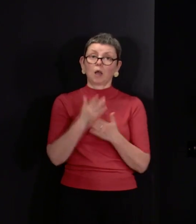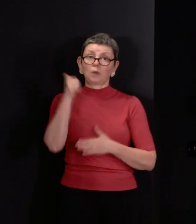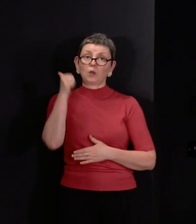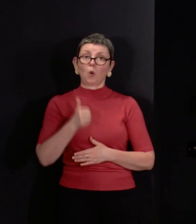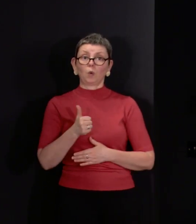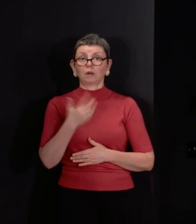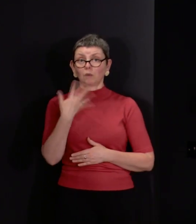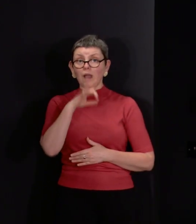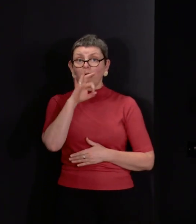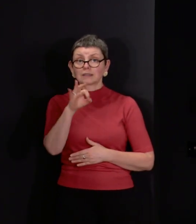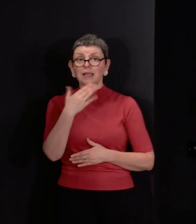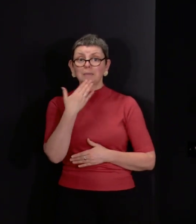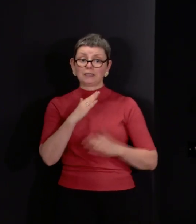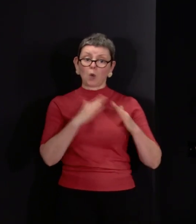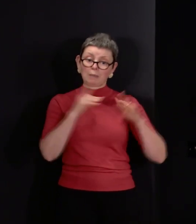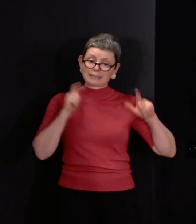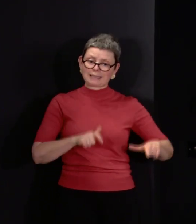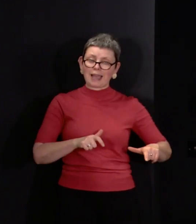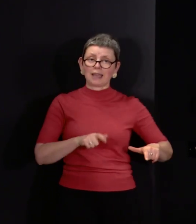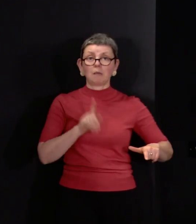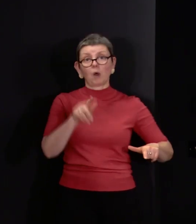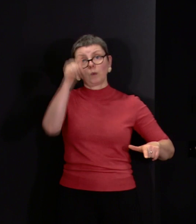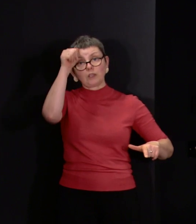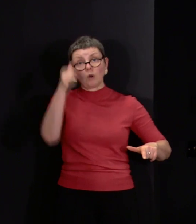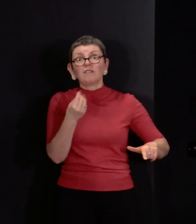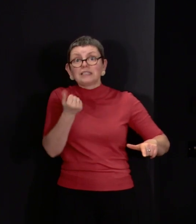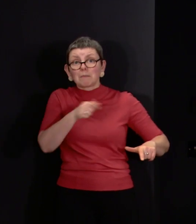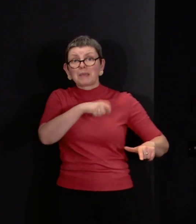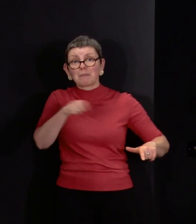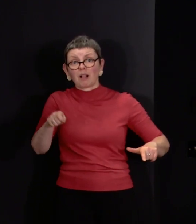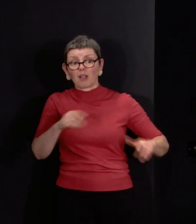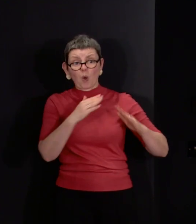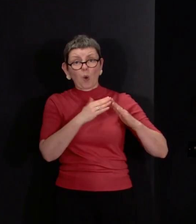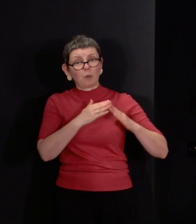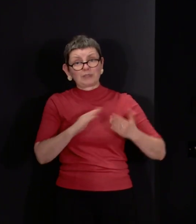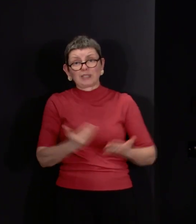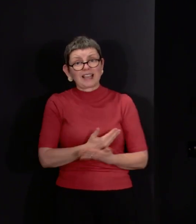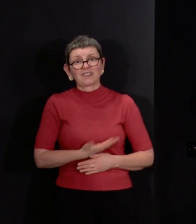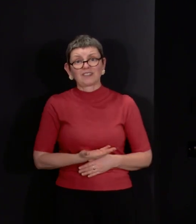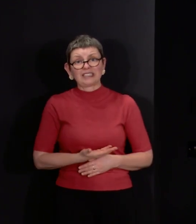actually, for some people, that is a dangerous place to be. In terms of our recorded incidents,